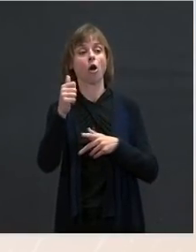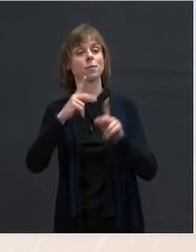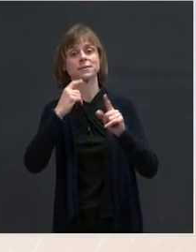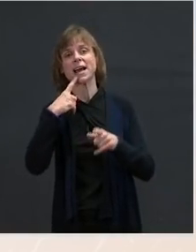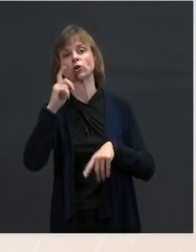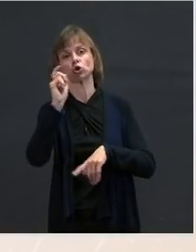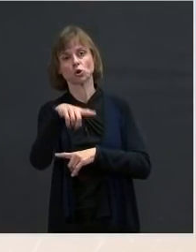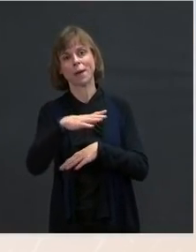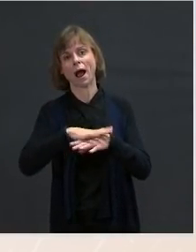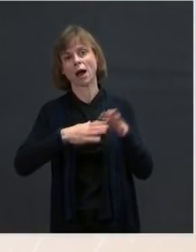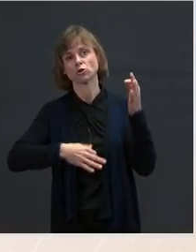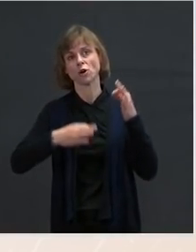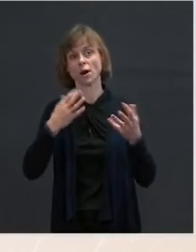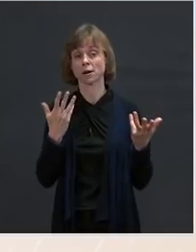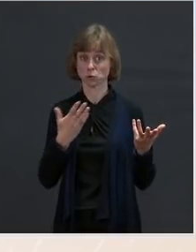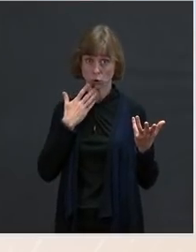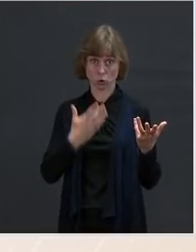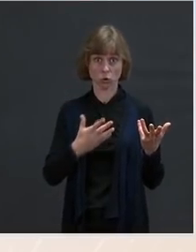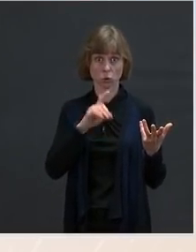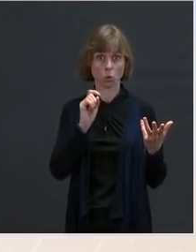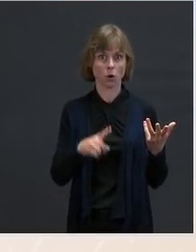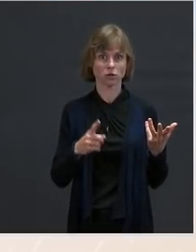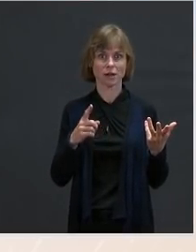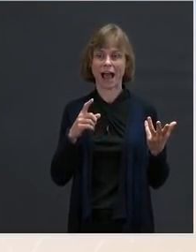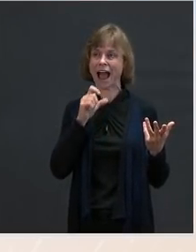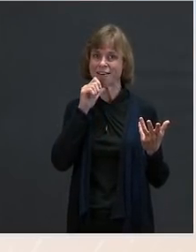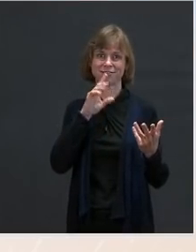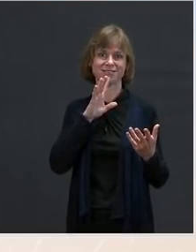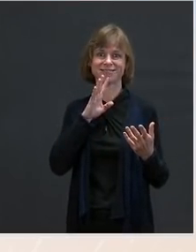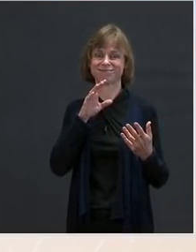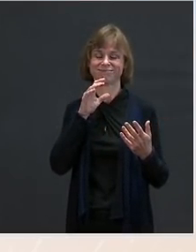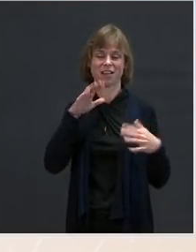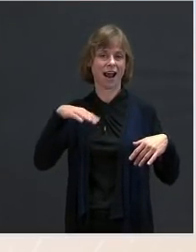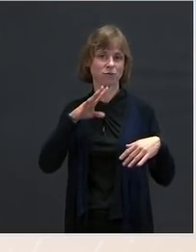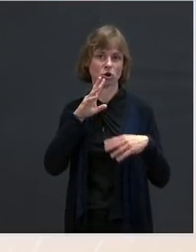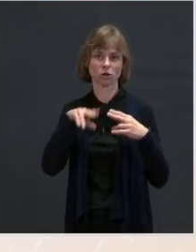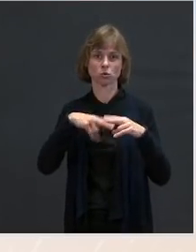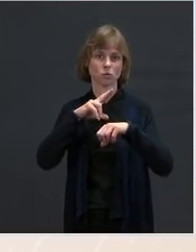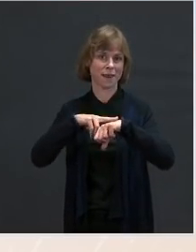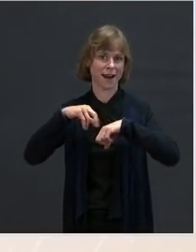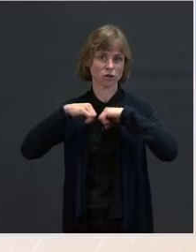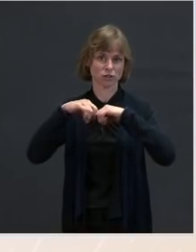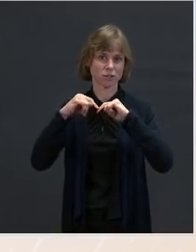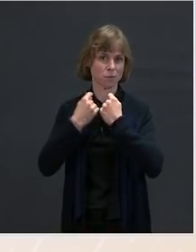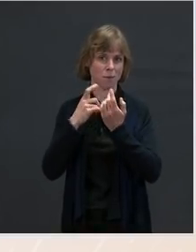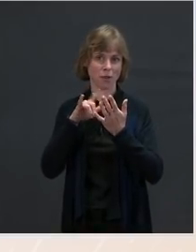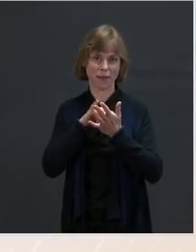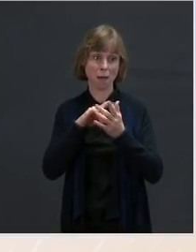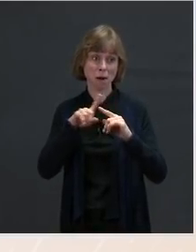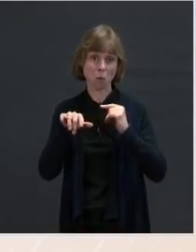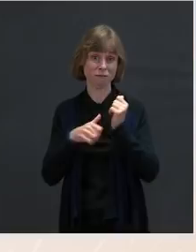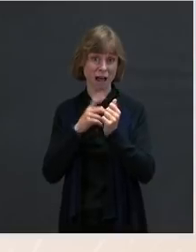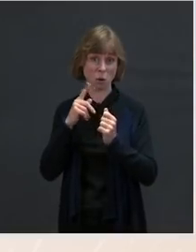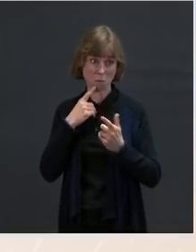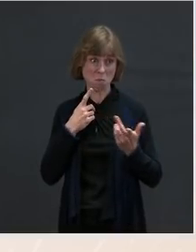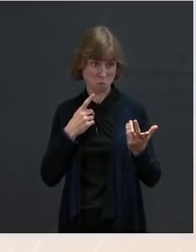about that particular trial. I'm happy to talk to them, and we can follow up with you after the briefing. The Press: Would you do that, please? Ms. Psaki: Happy to. >> The Press: Thank you. Ms. Psaki: Absolutely. Go ahead.